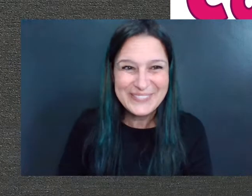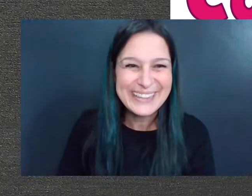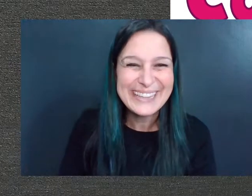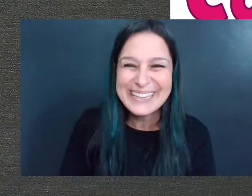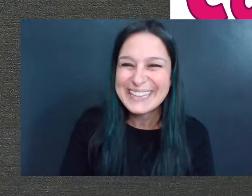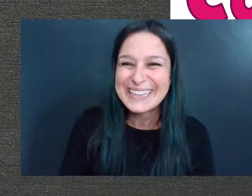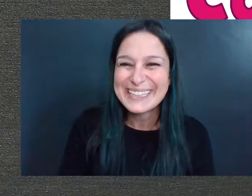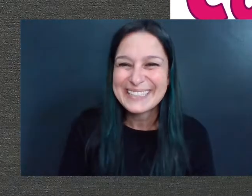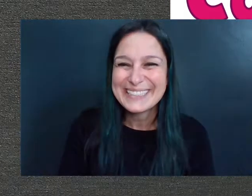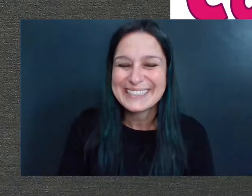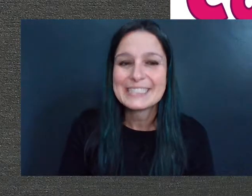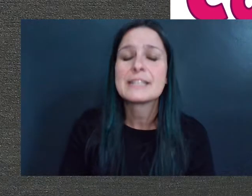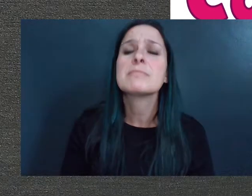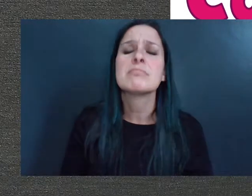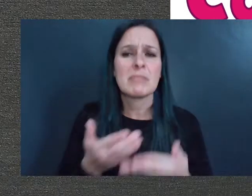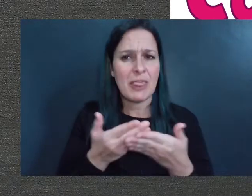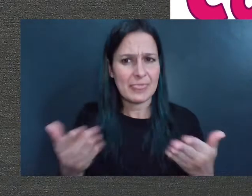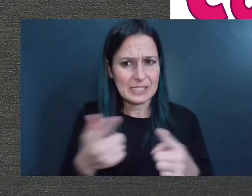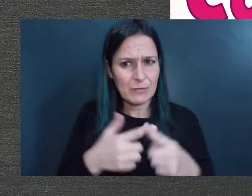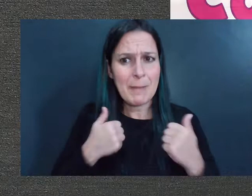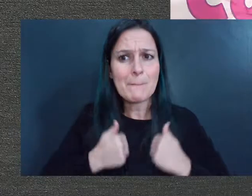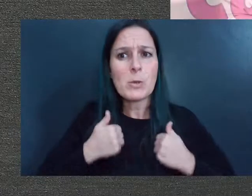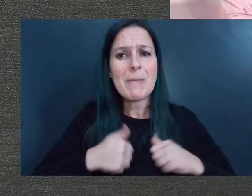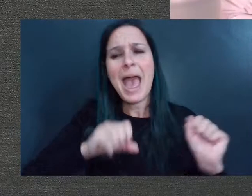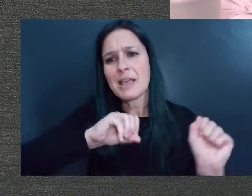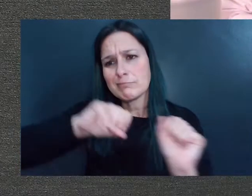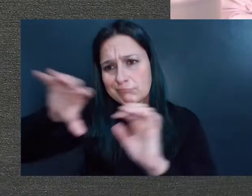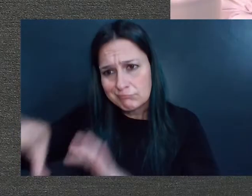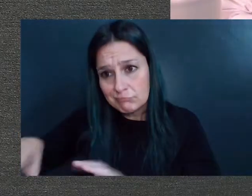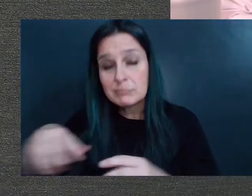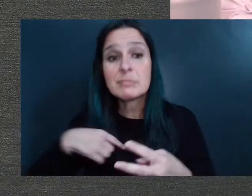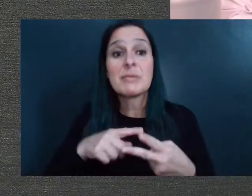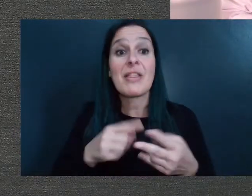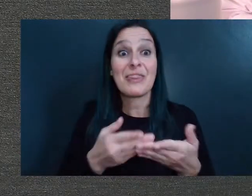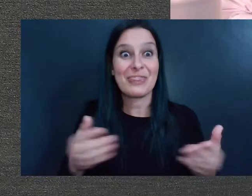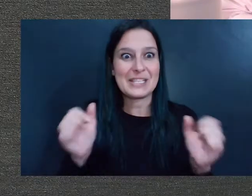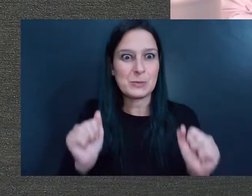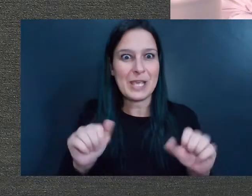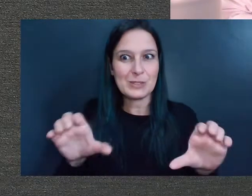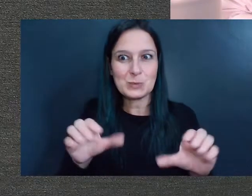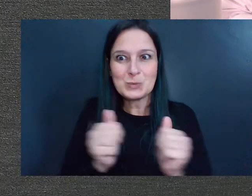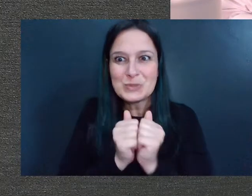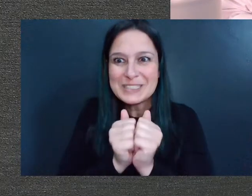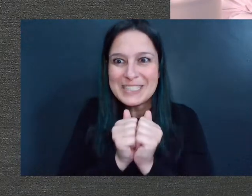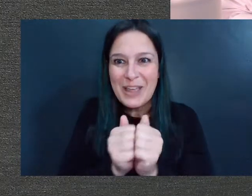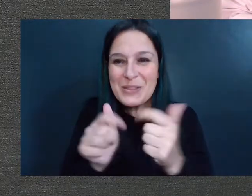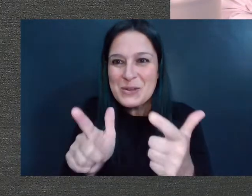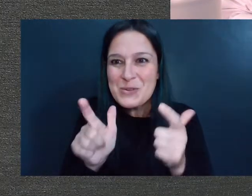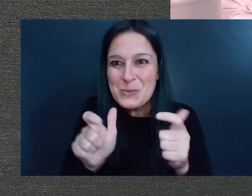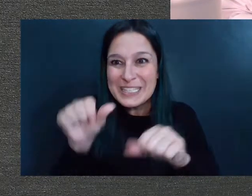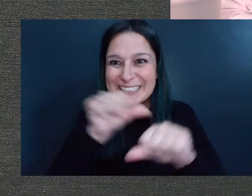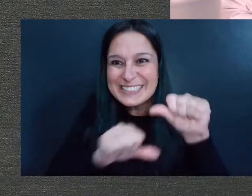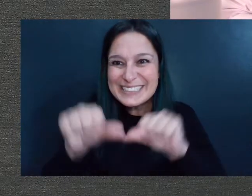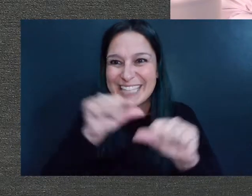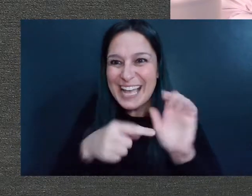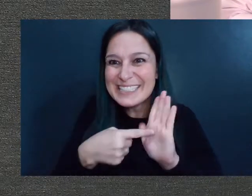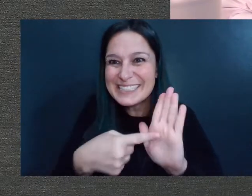I put away the things from my book bag and I got out some things that we could do a quick little science demonstration.